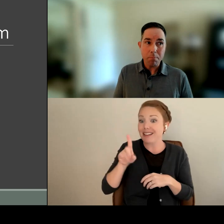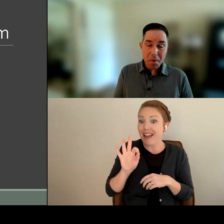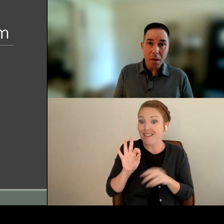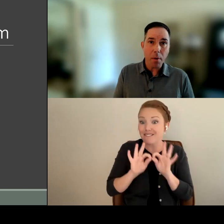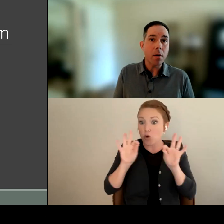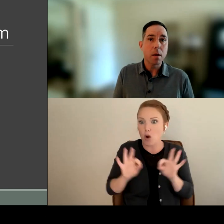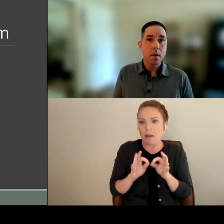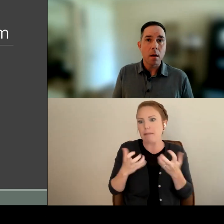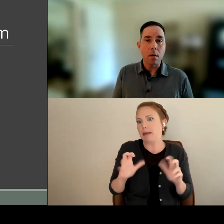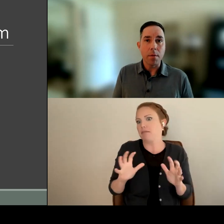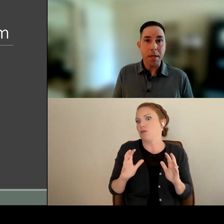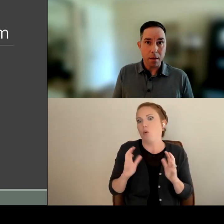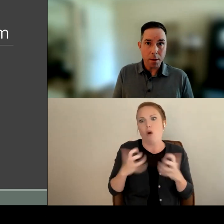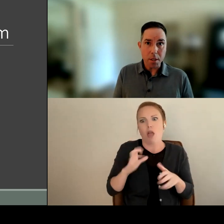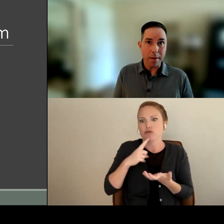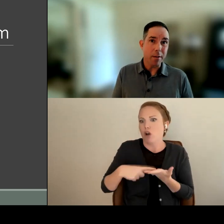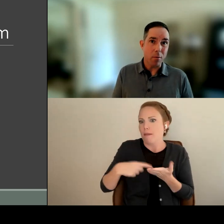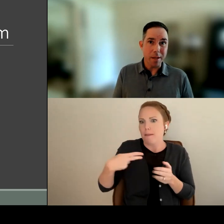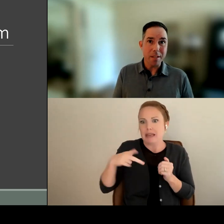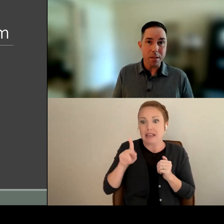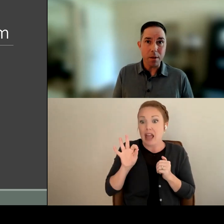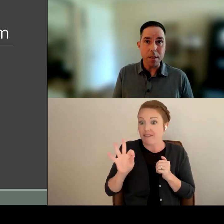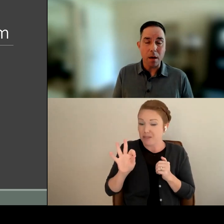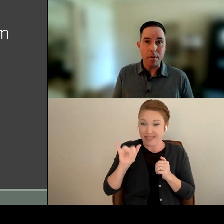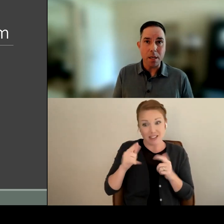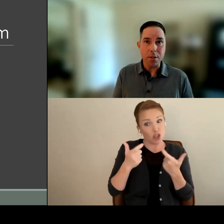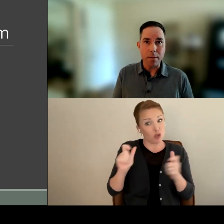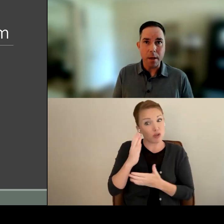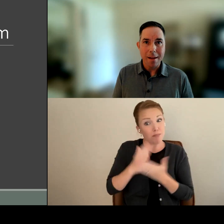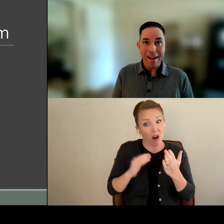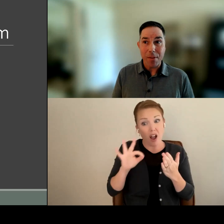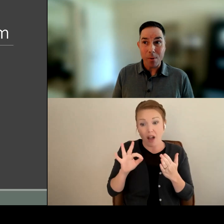it's a big part of the technology and therefore the accessibility conversation that I think